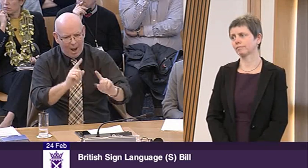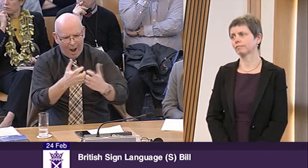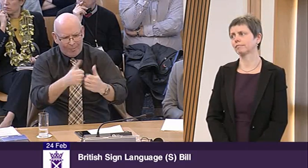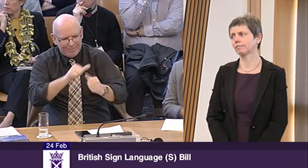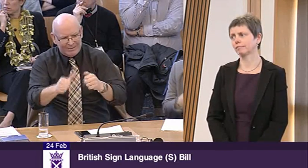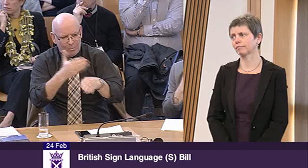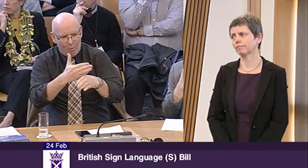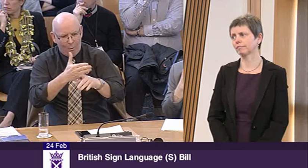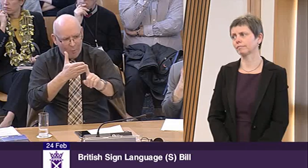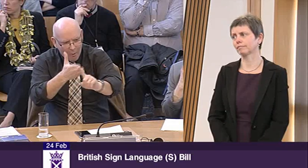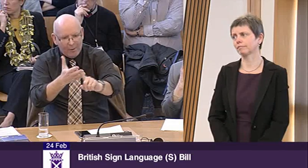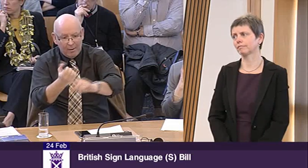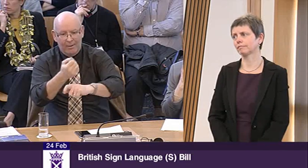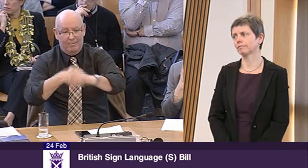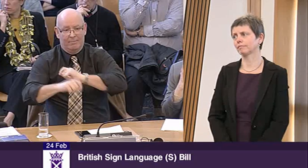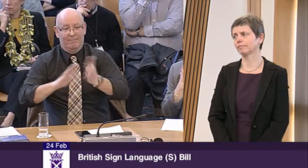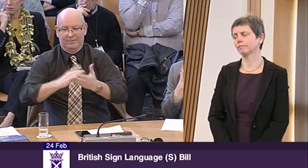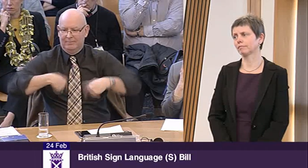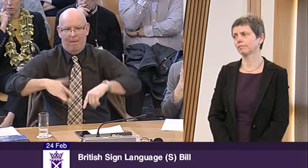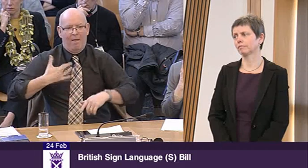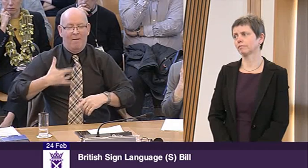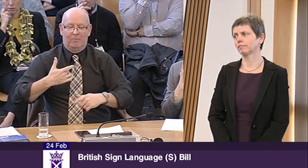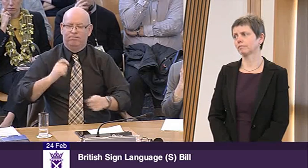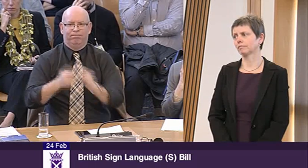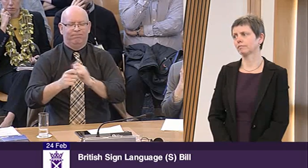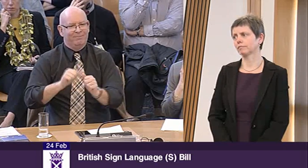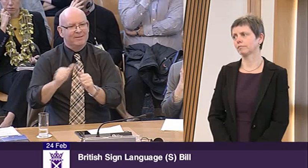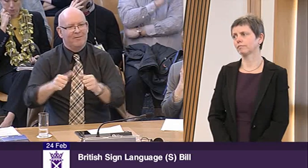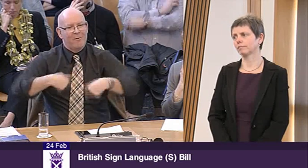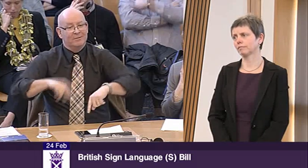We have stated that we are willing to work with the Government and with services to develop